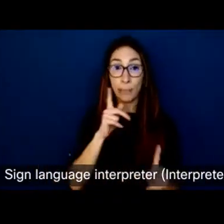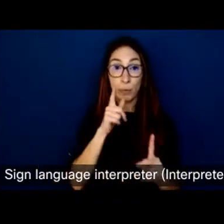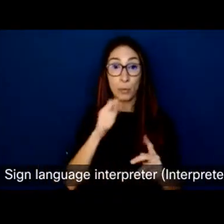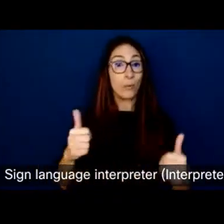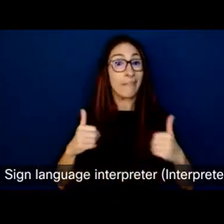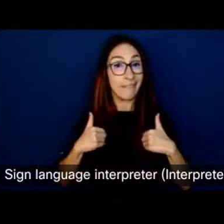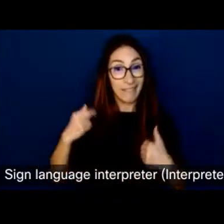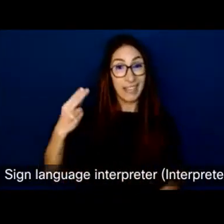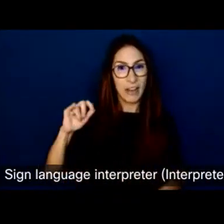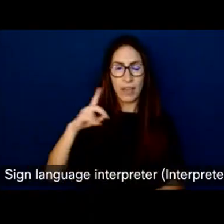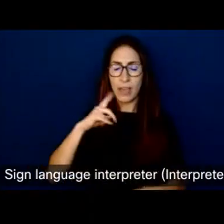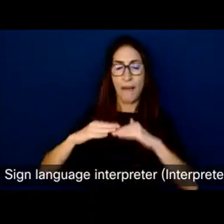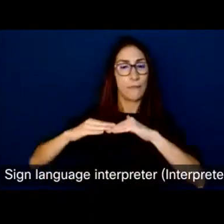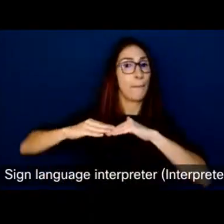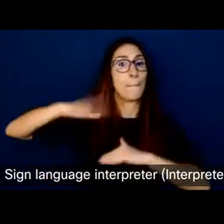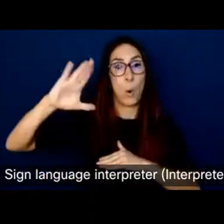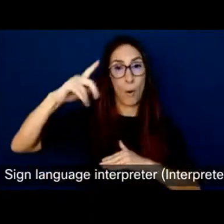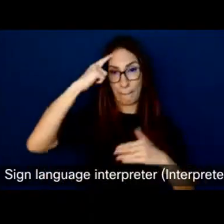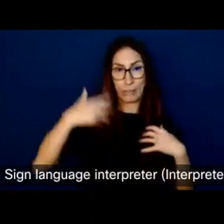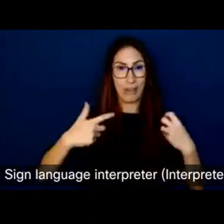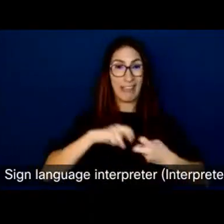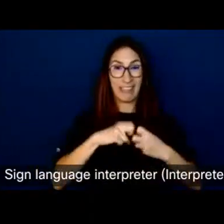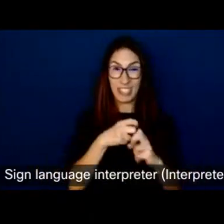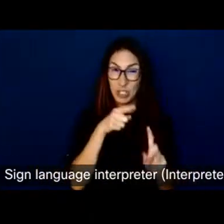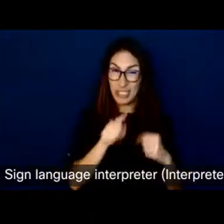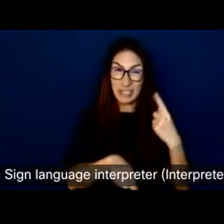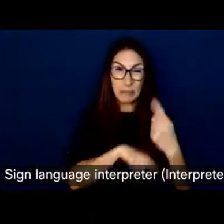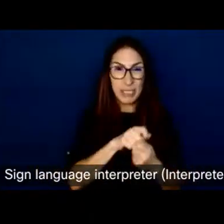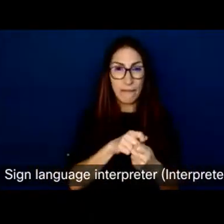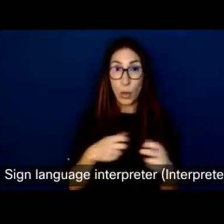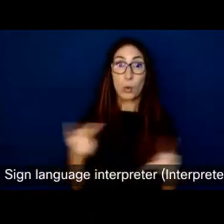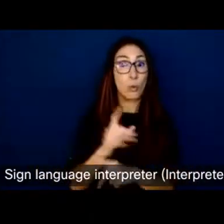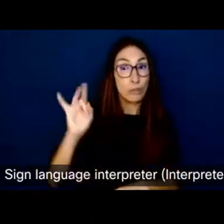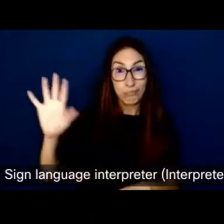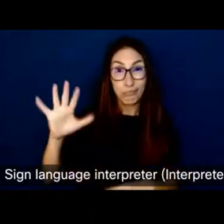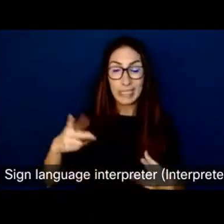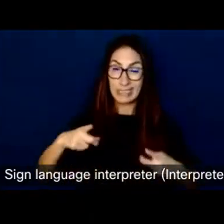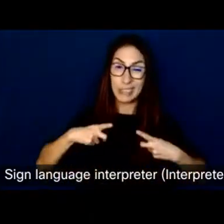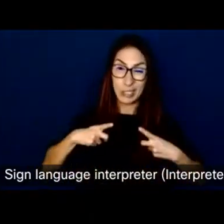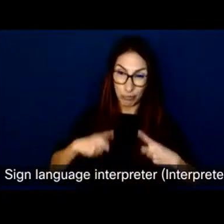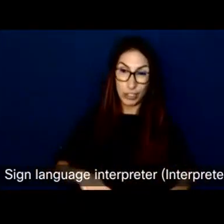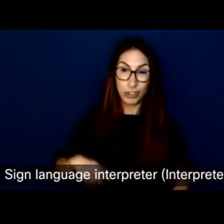specifically depression, because there's an element of depression in just the virus itself, living with HIV itself,